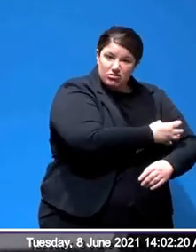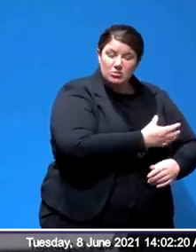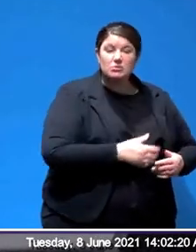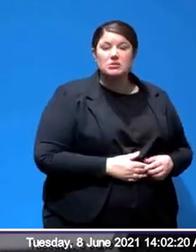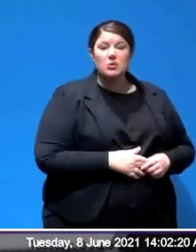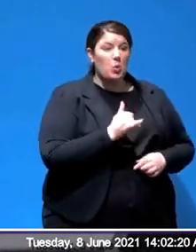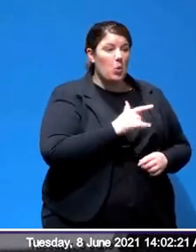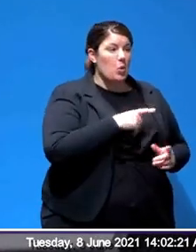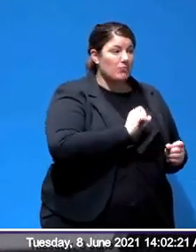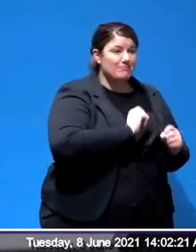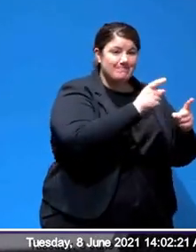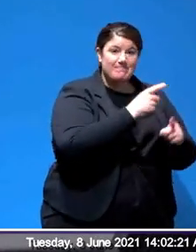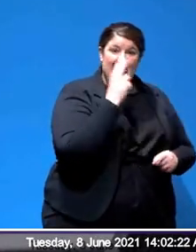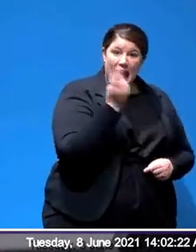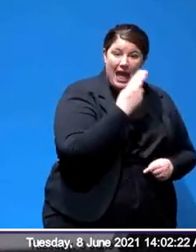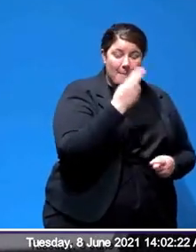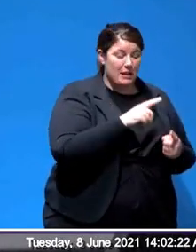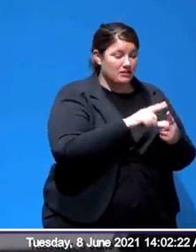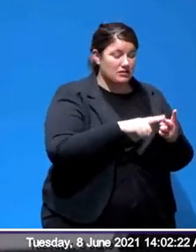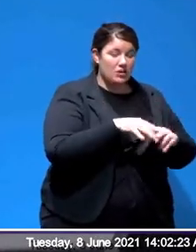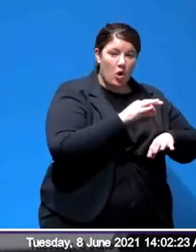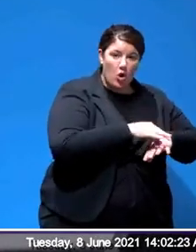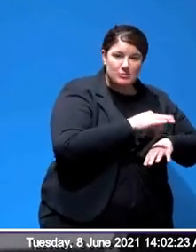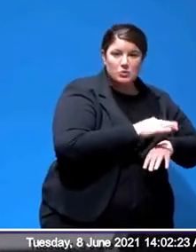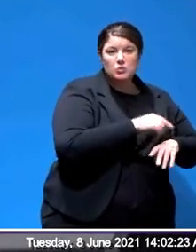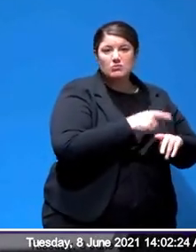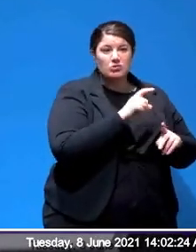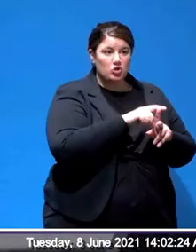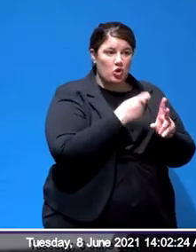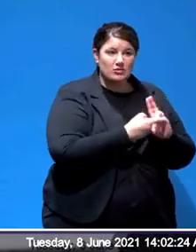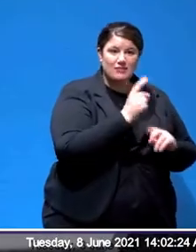required, like an ambulance being called for an assessment, I would change it to